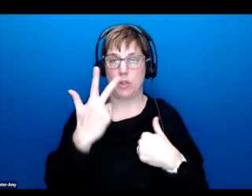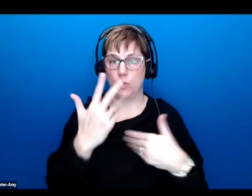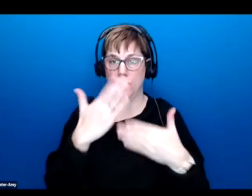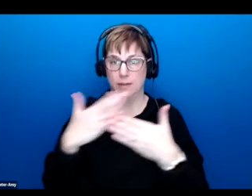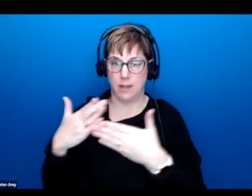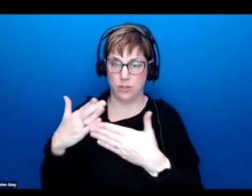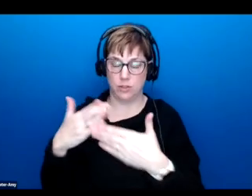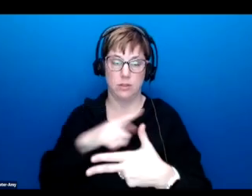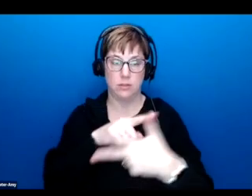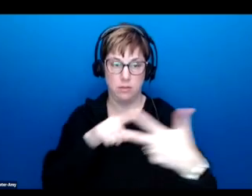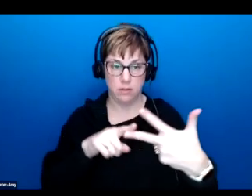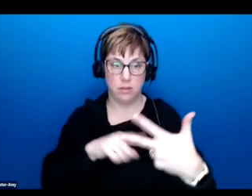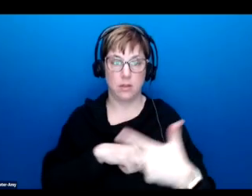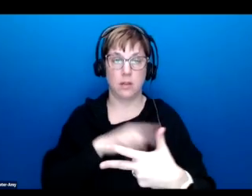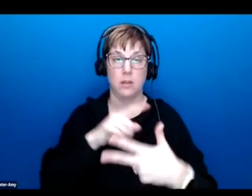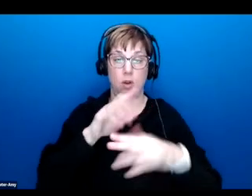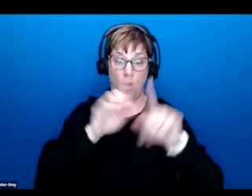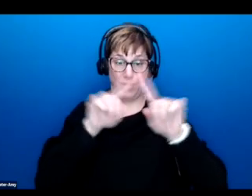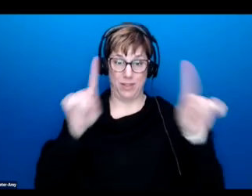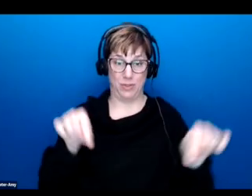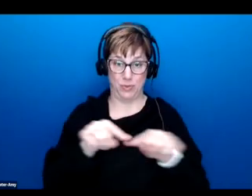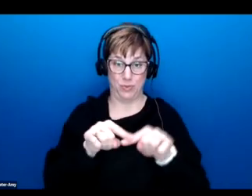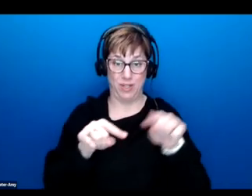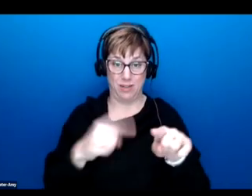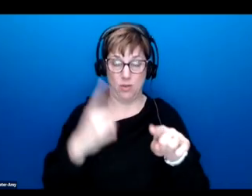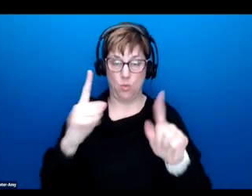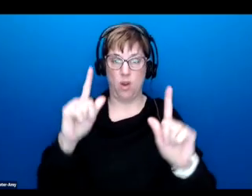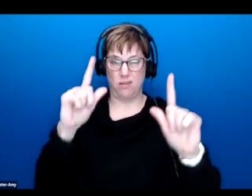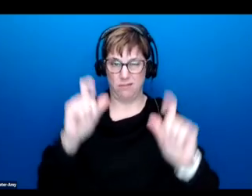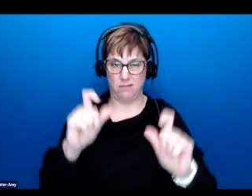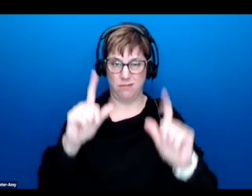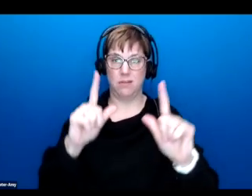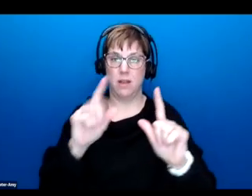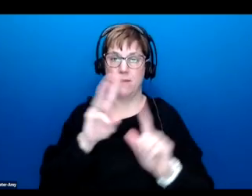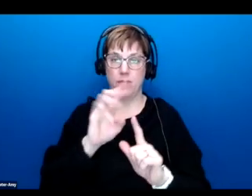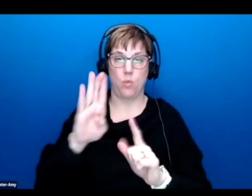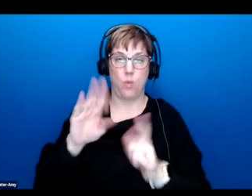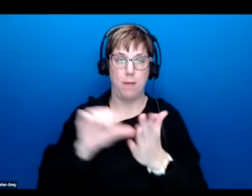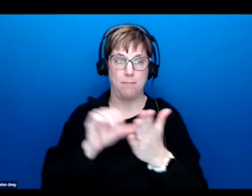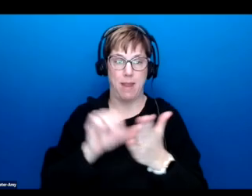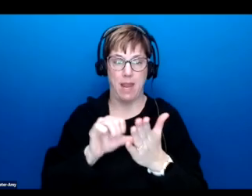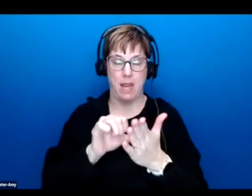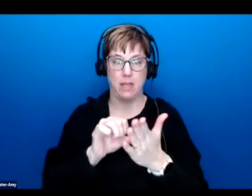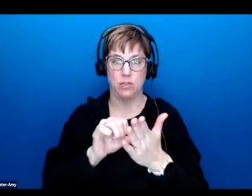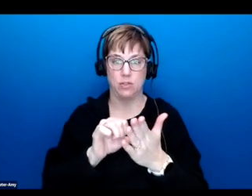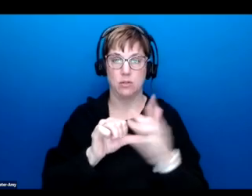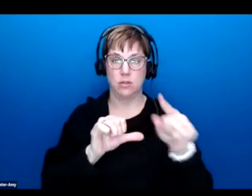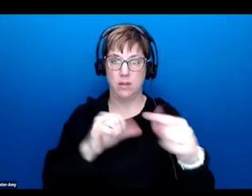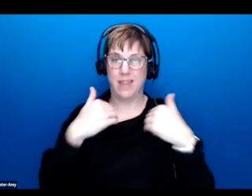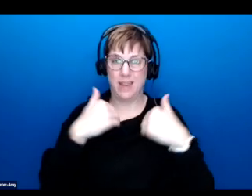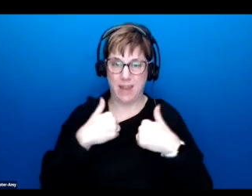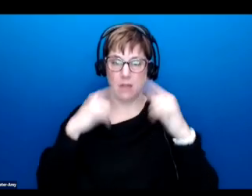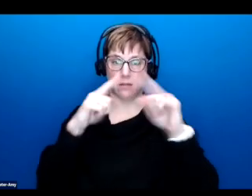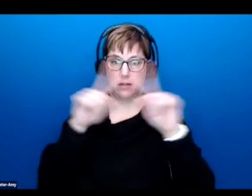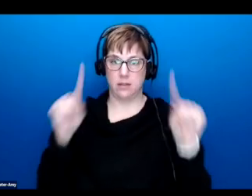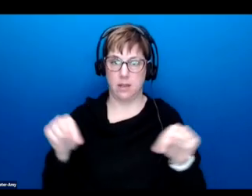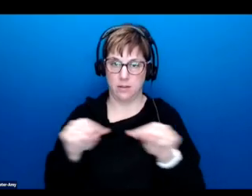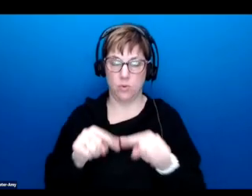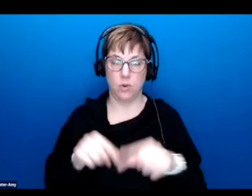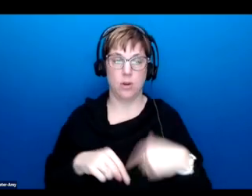On a screen, you will see a screenshot of the web page that houses the Equity dashboard. There are three main sections of